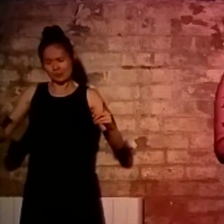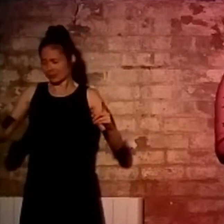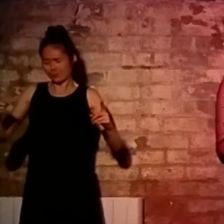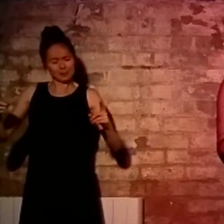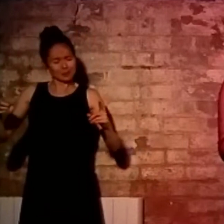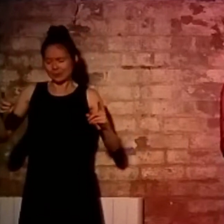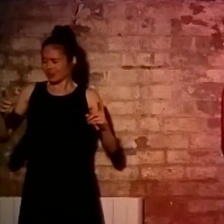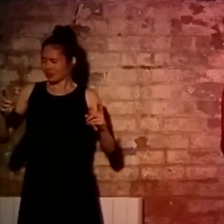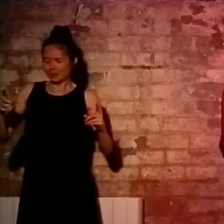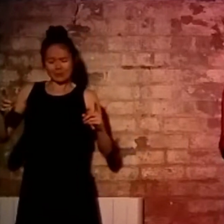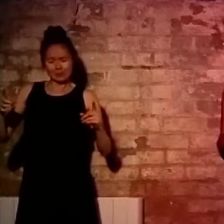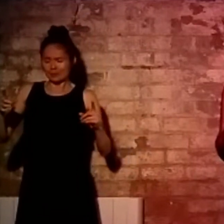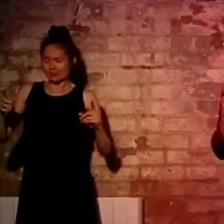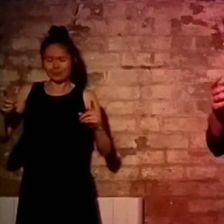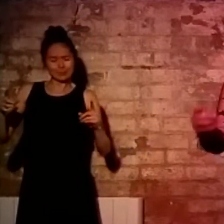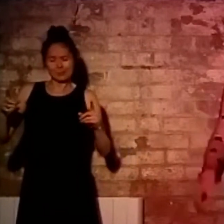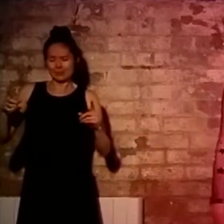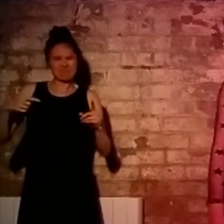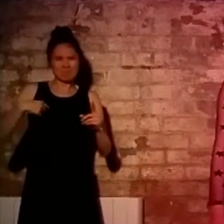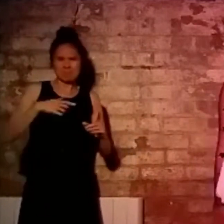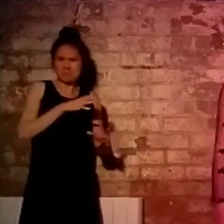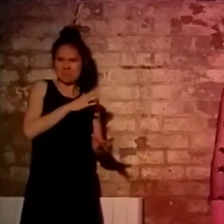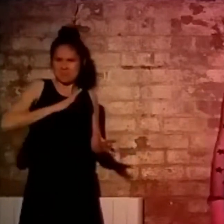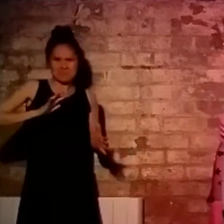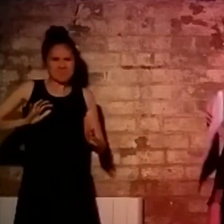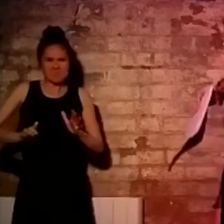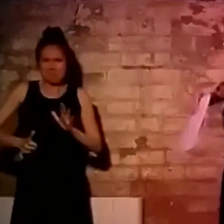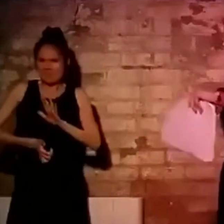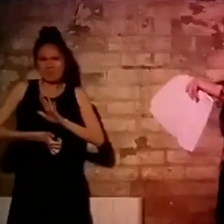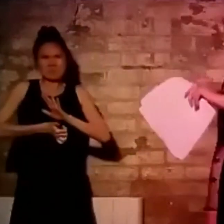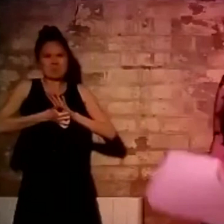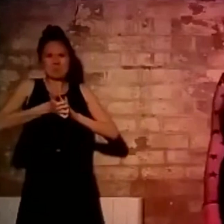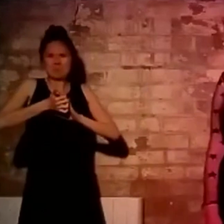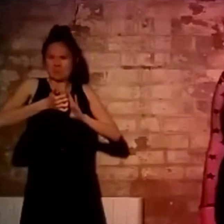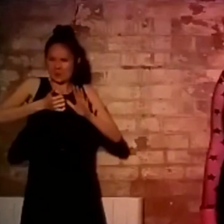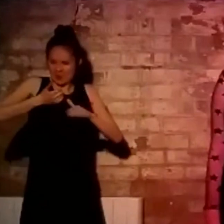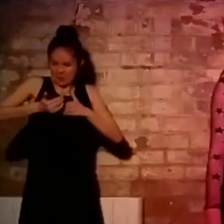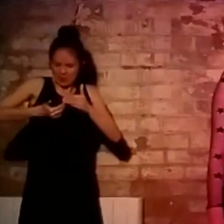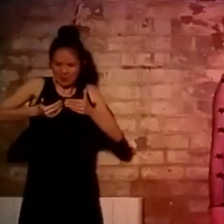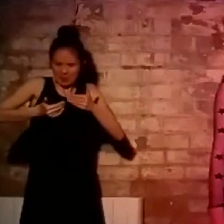There is not life for the great warrior beyond the great war.